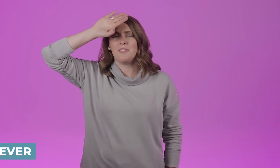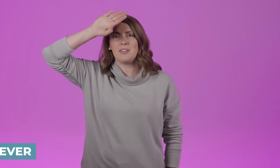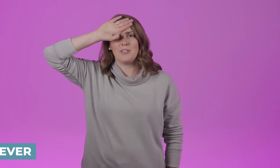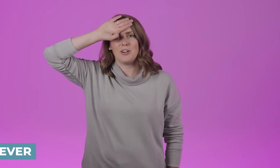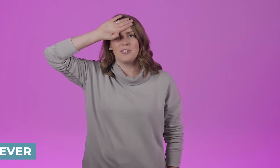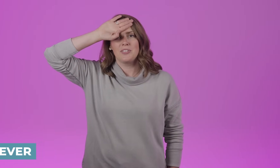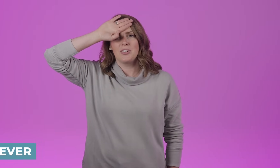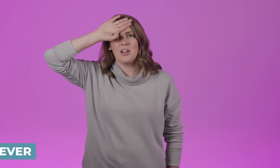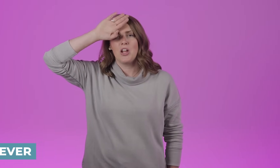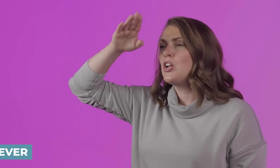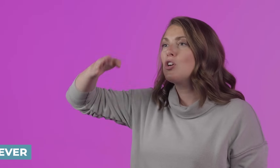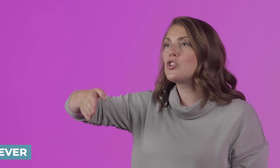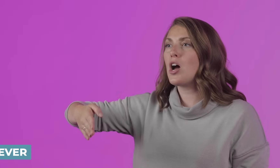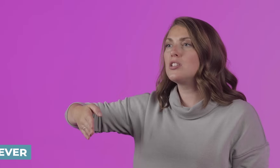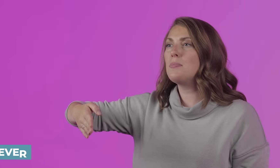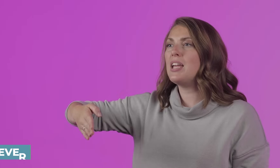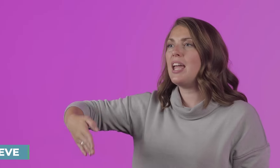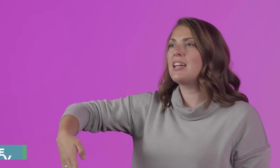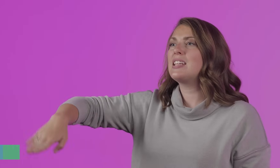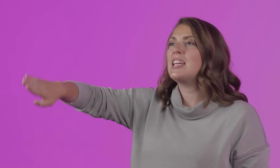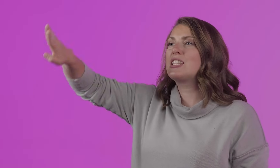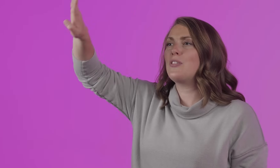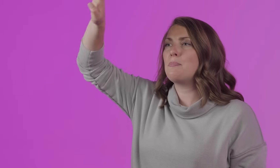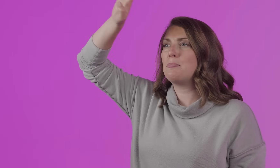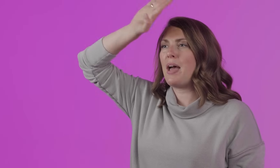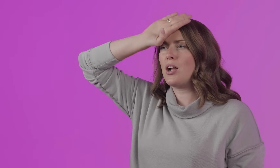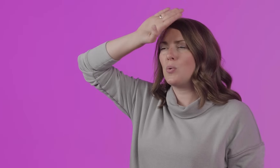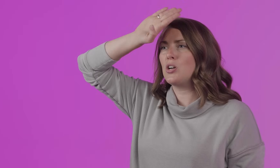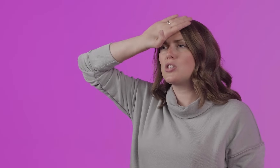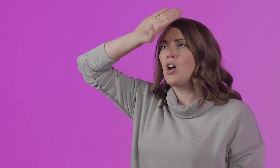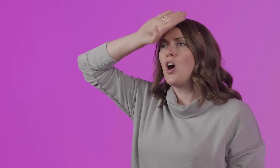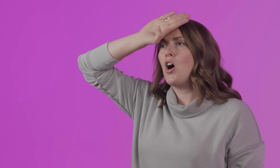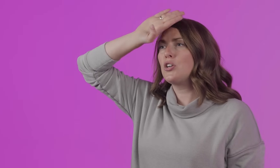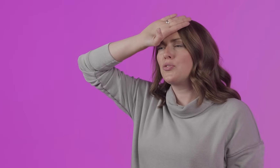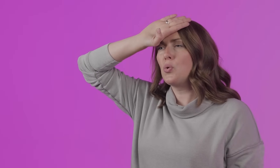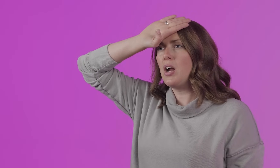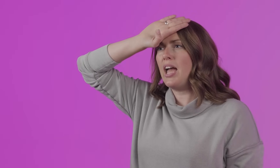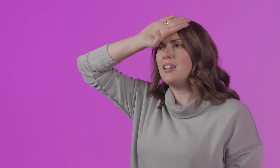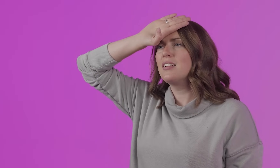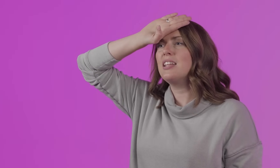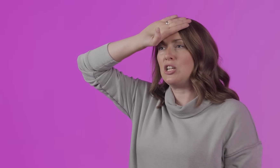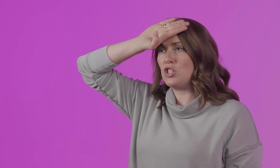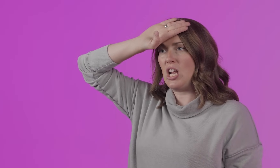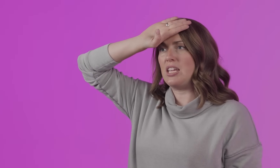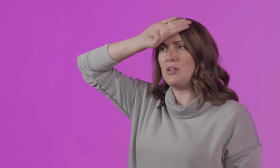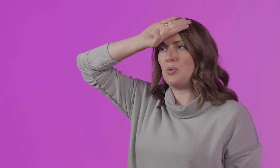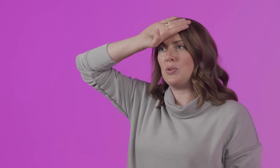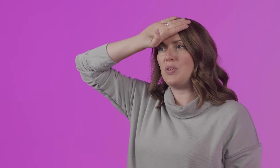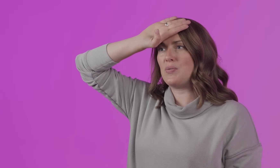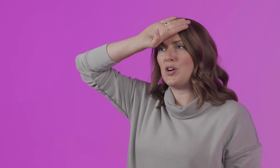fever,' your non-dominant hand is flipped backwards on your forehead like you're checking for a fever